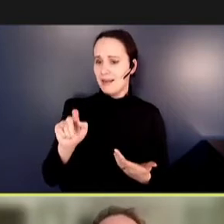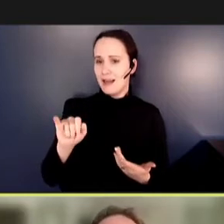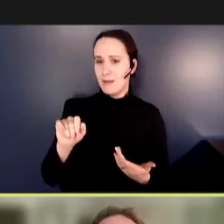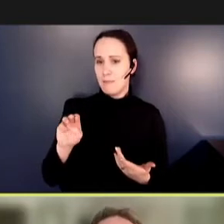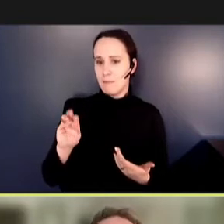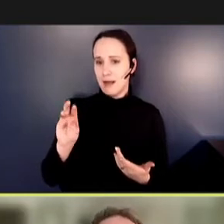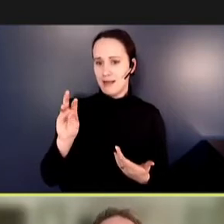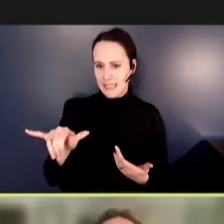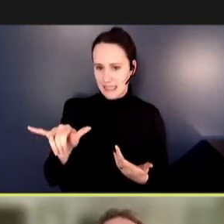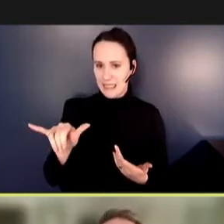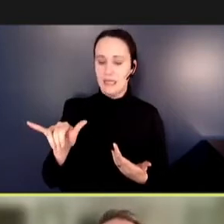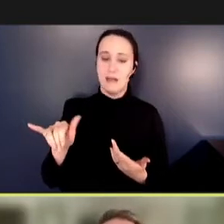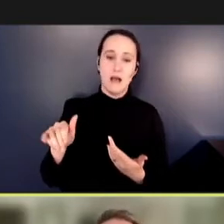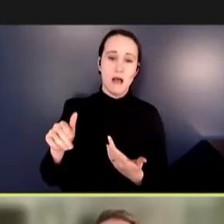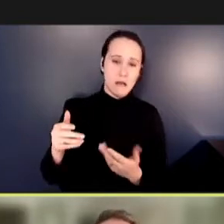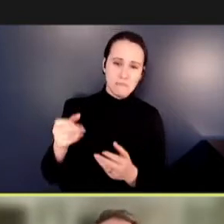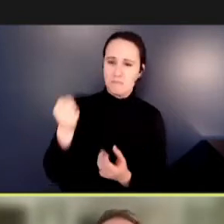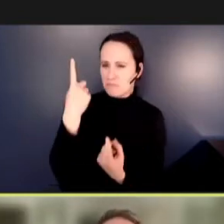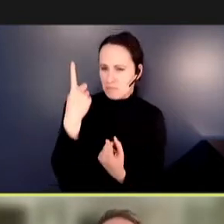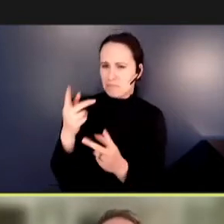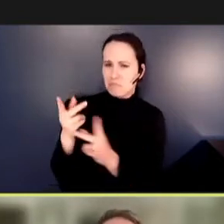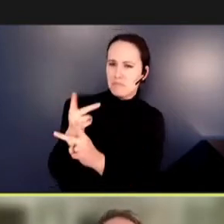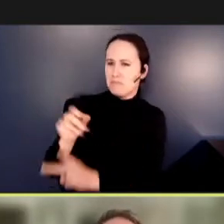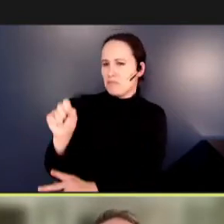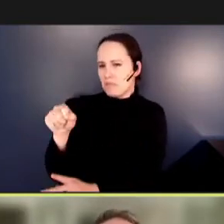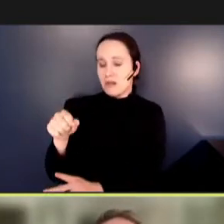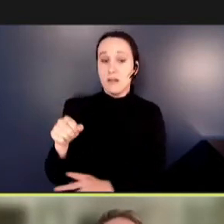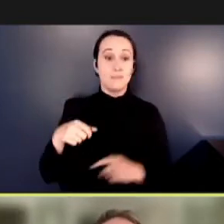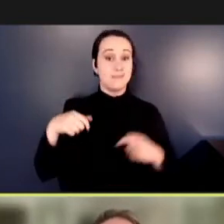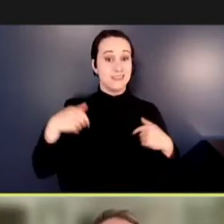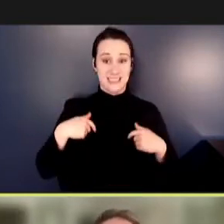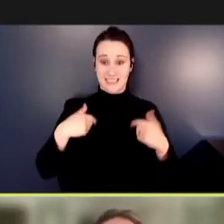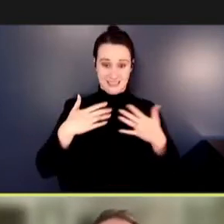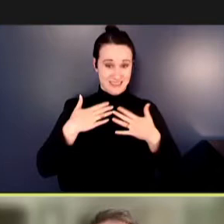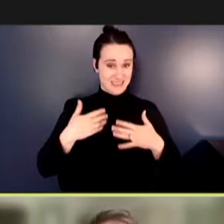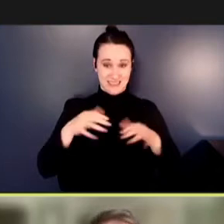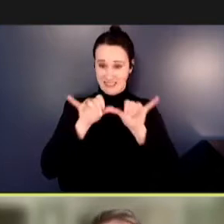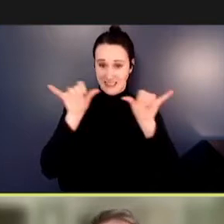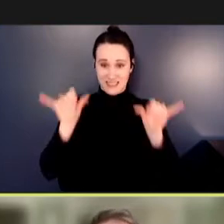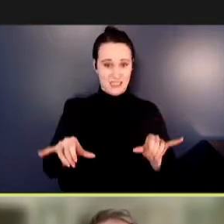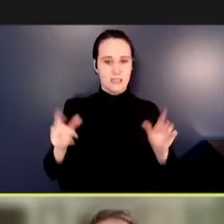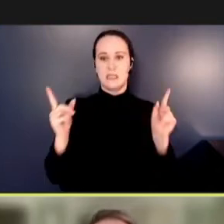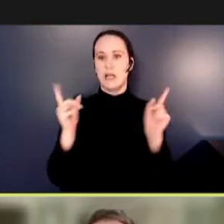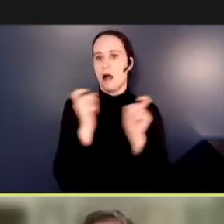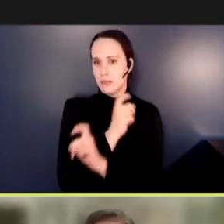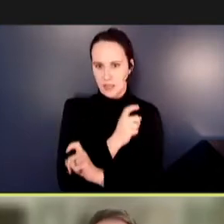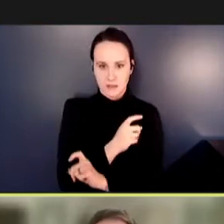some levels below that. But this is a complex distributed system that has memory and changes